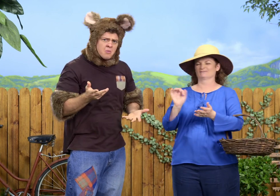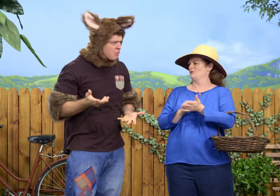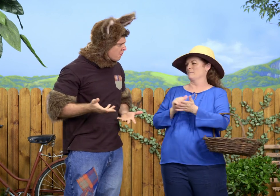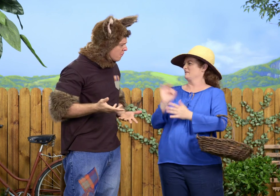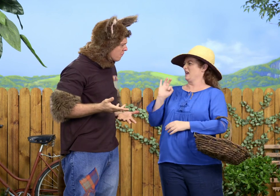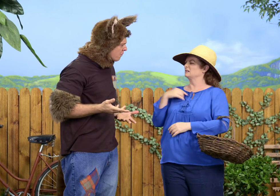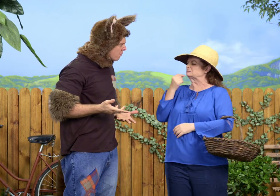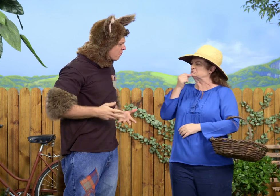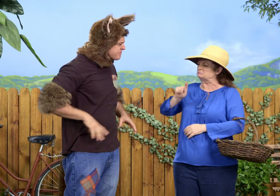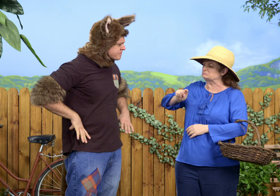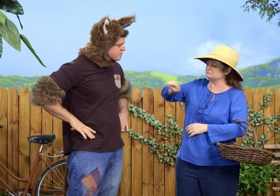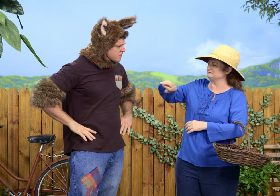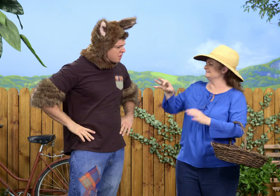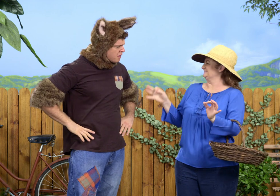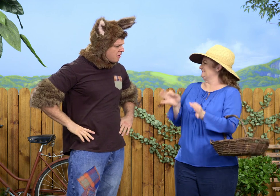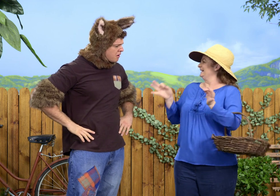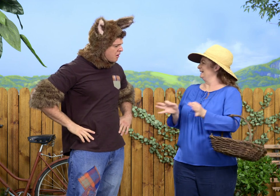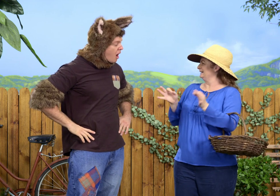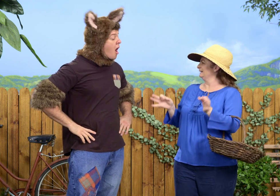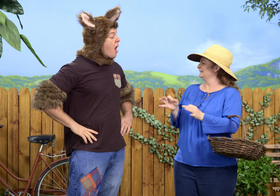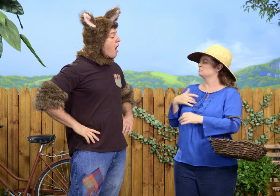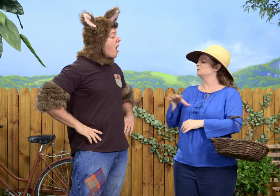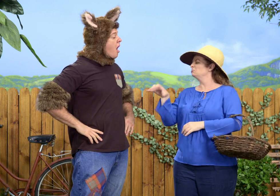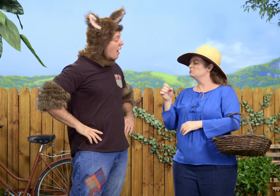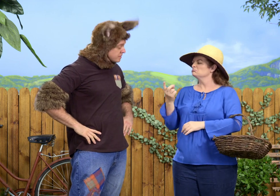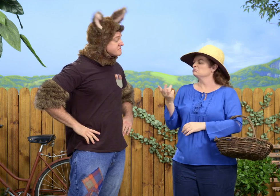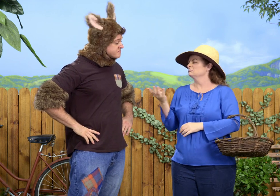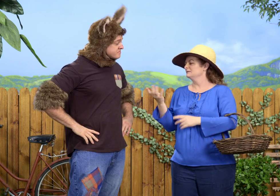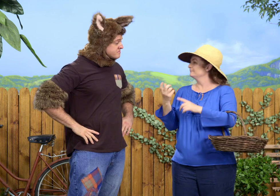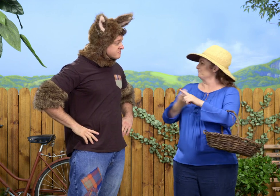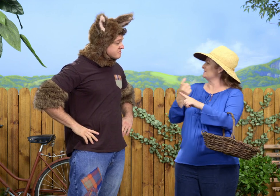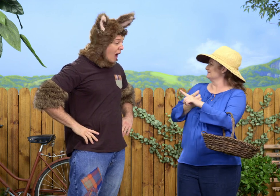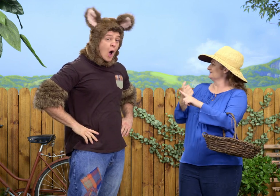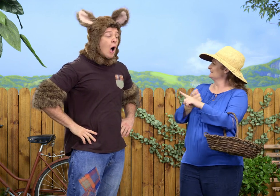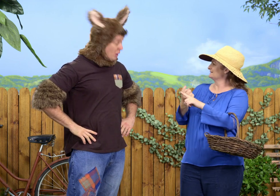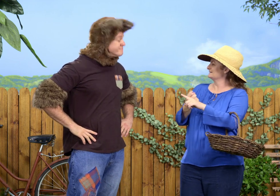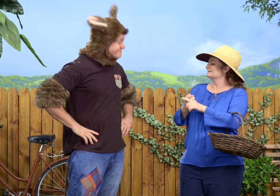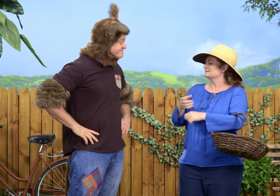No, I'm not going to the shops. I'm just going to the garden. I need to get a few potatoes.